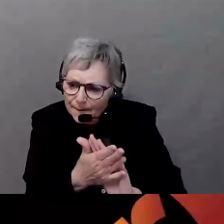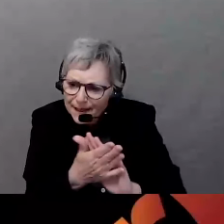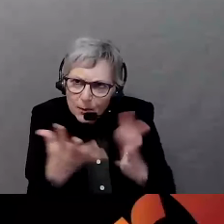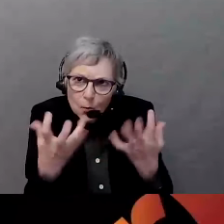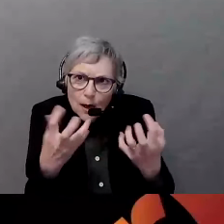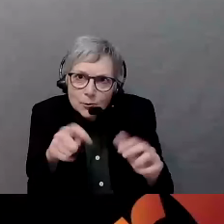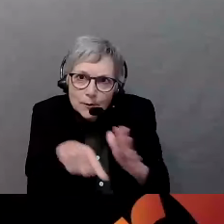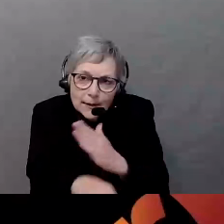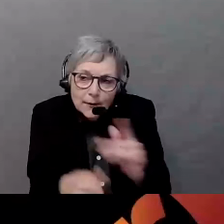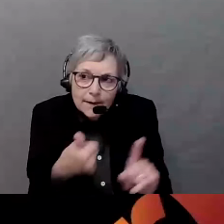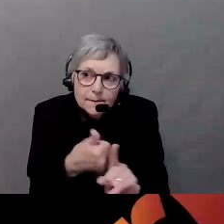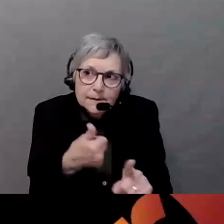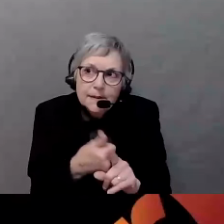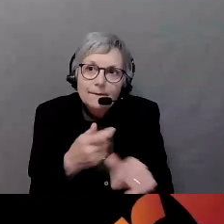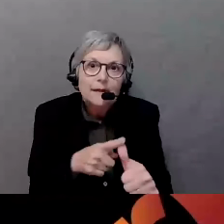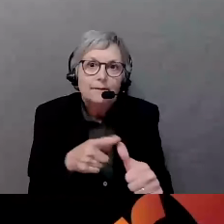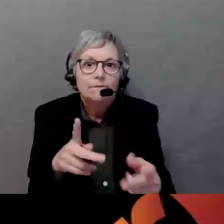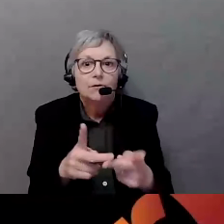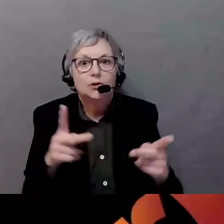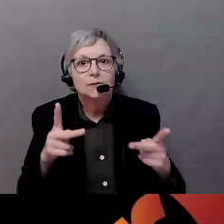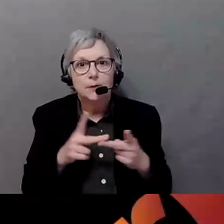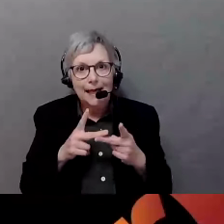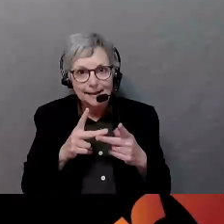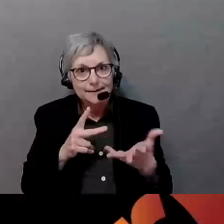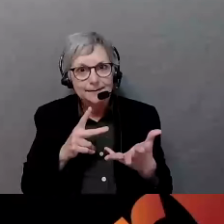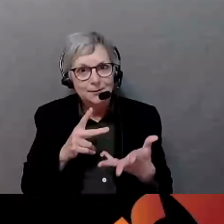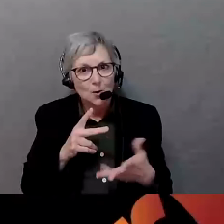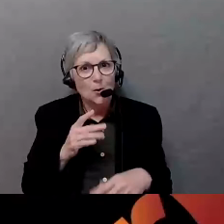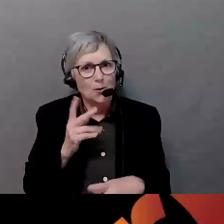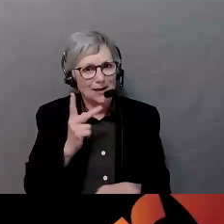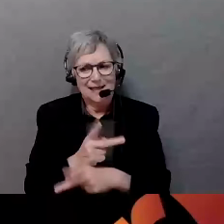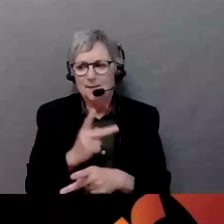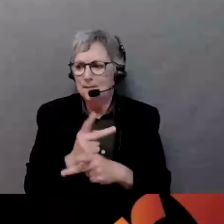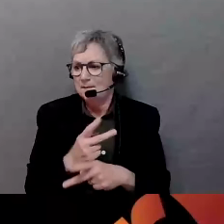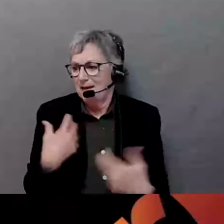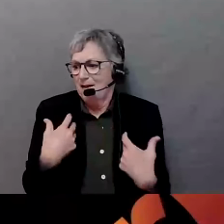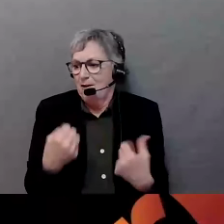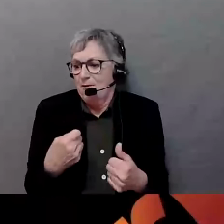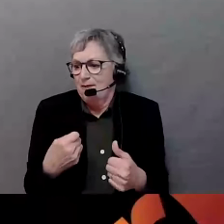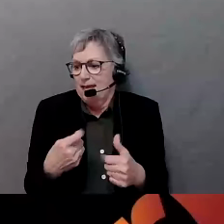PRACTICAL AND SOCIAL AND SUBSTANTIAL SUPPORT AND DOING ANY ONE OF